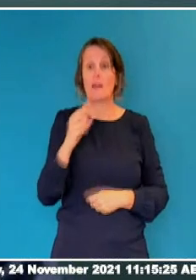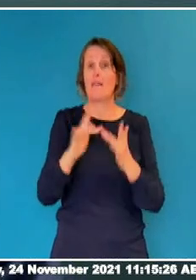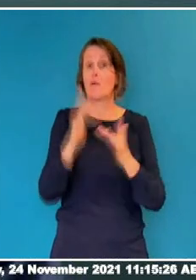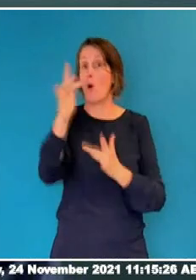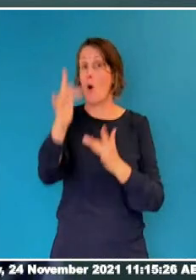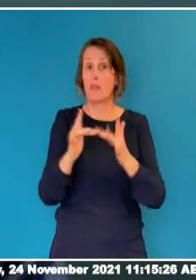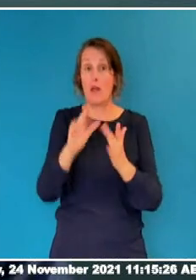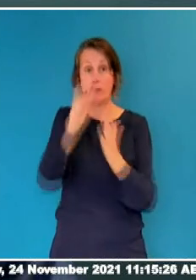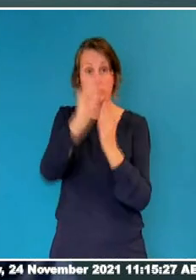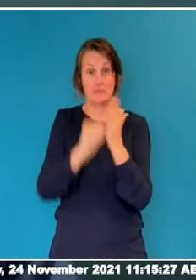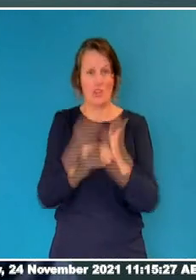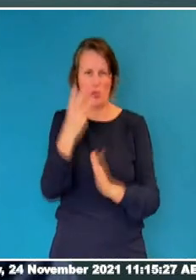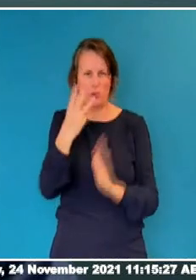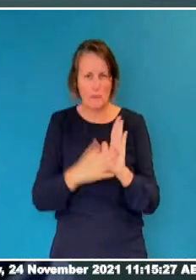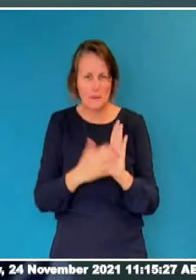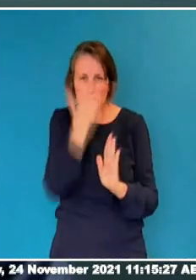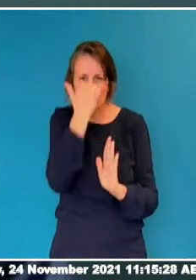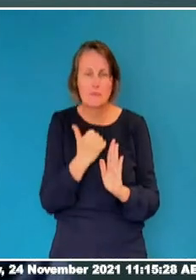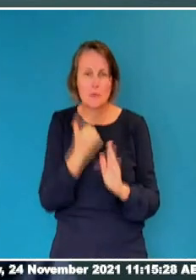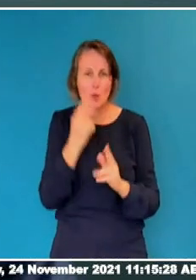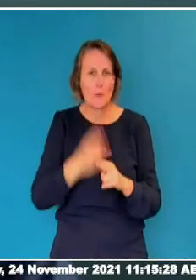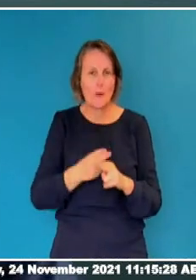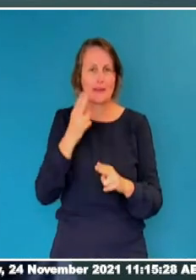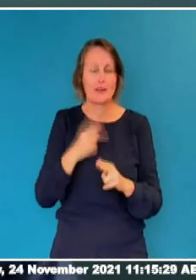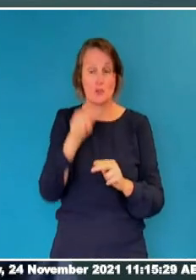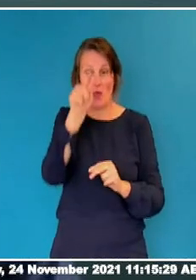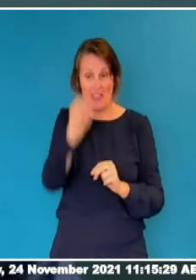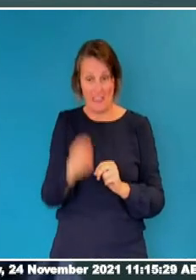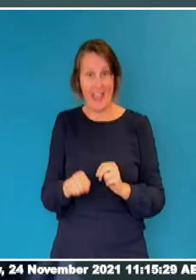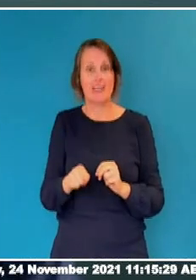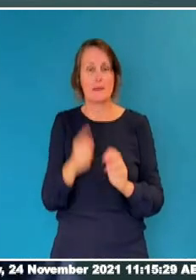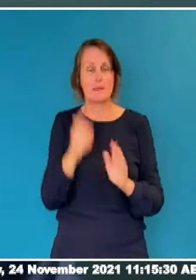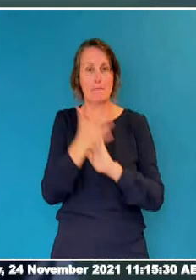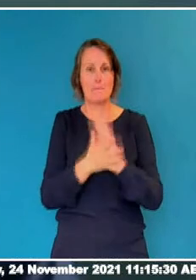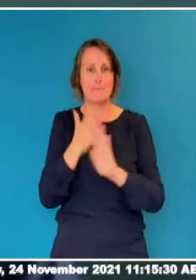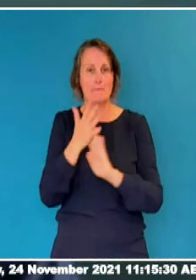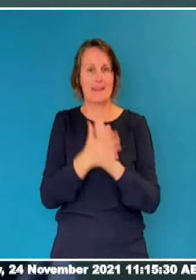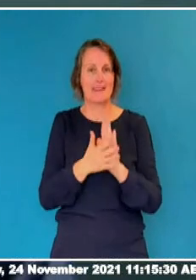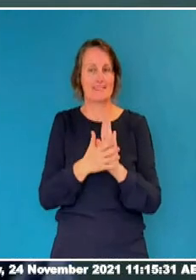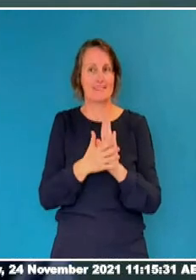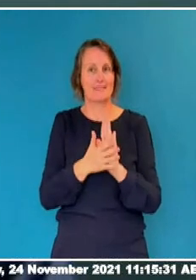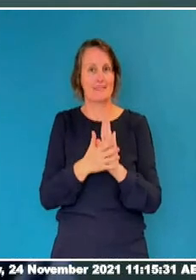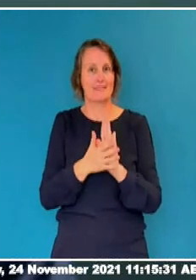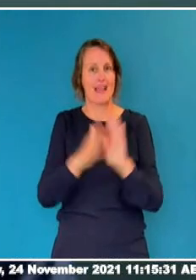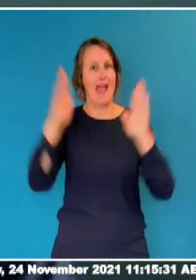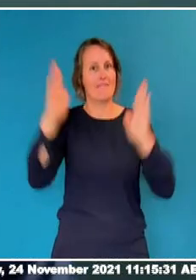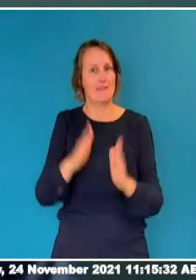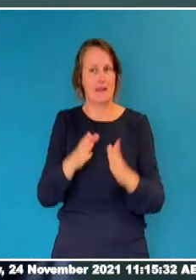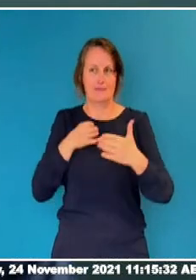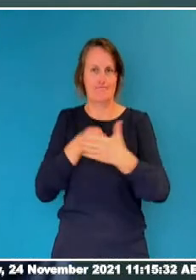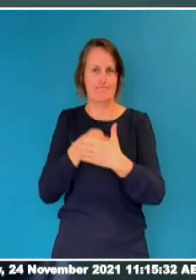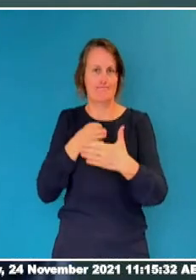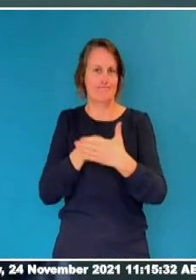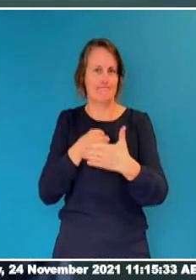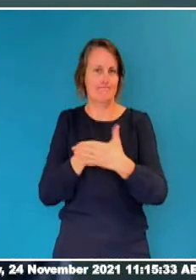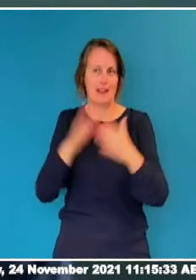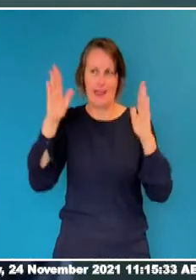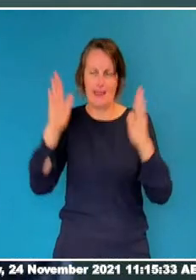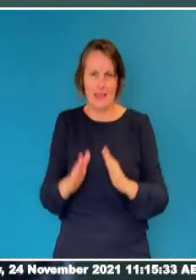to complete, which has been designed in a way that removes some of those or lowers some of those barriers to some people with accessibility.